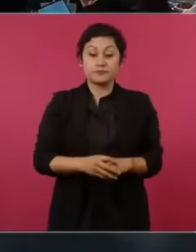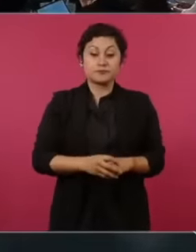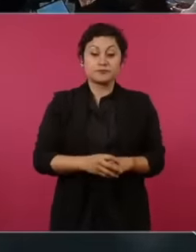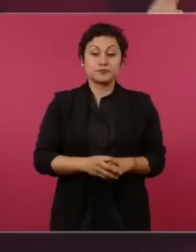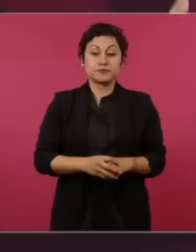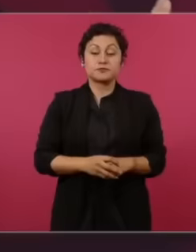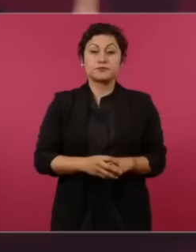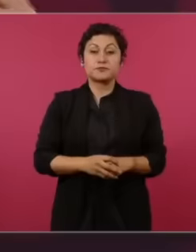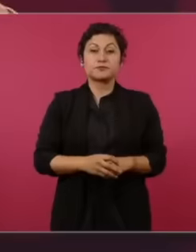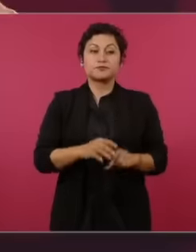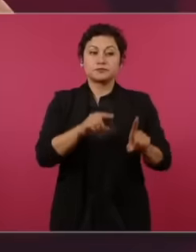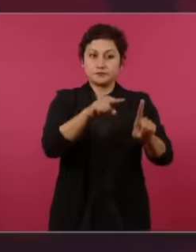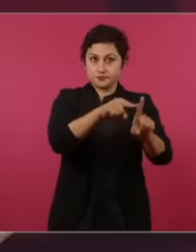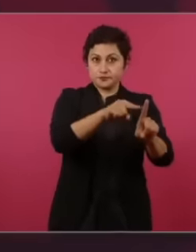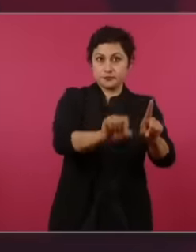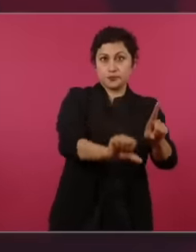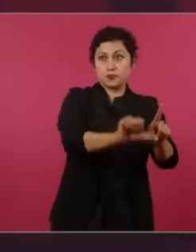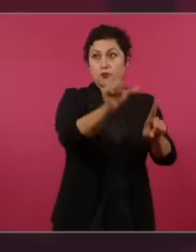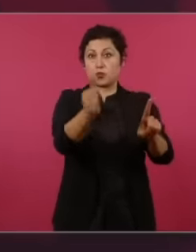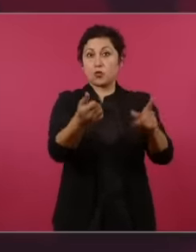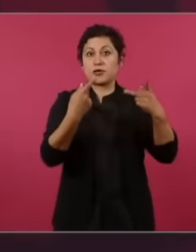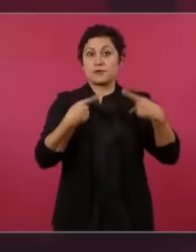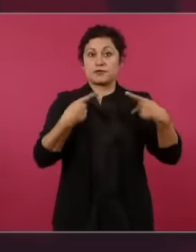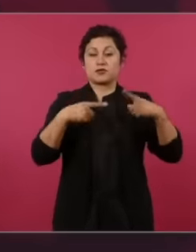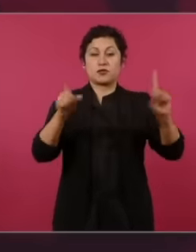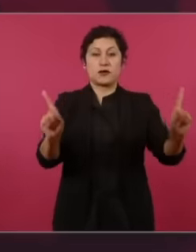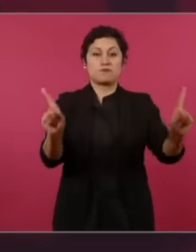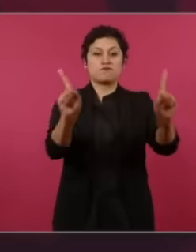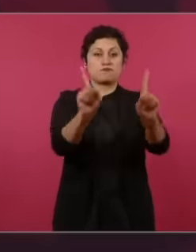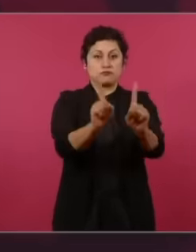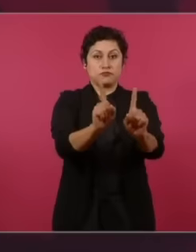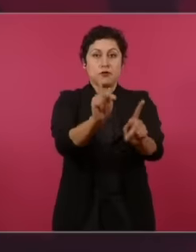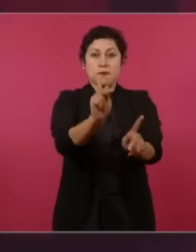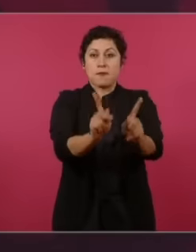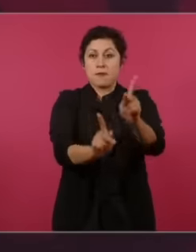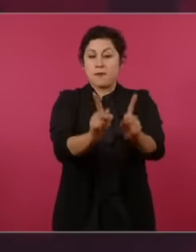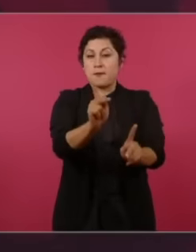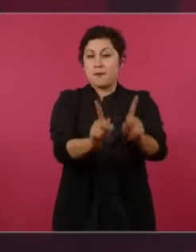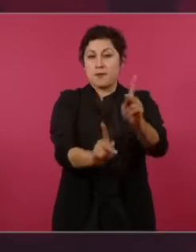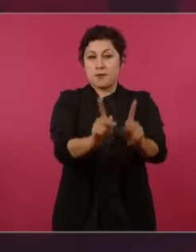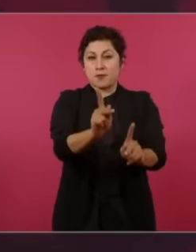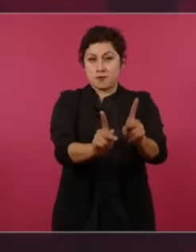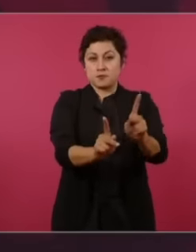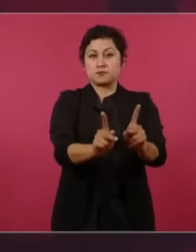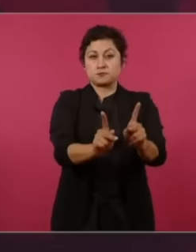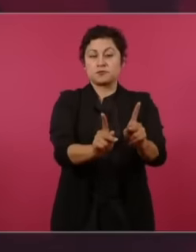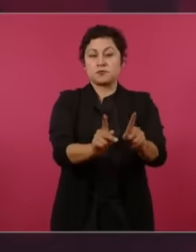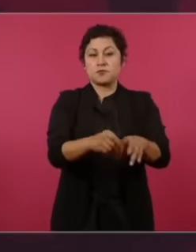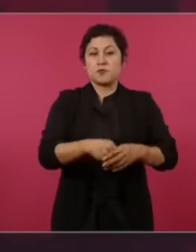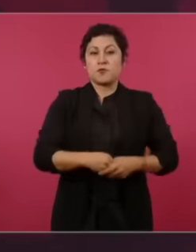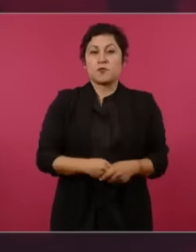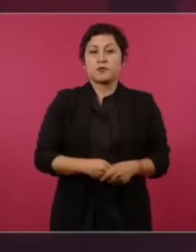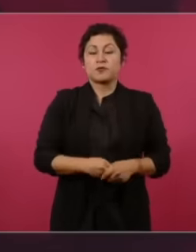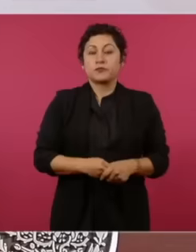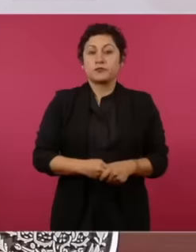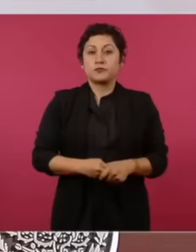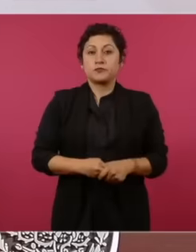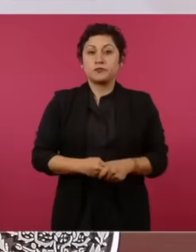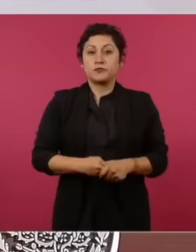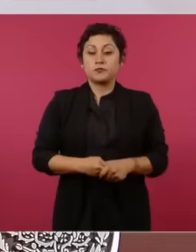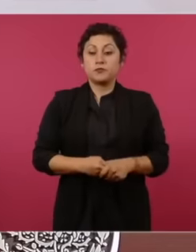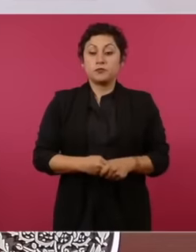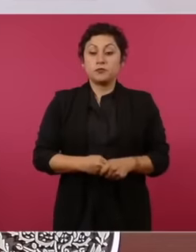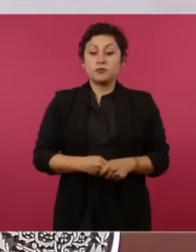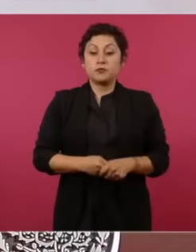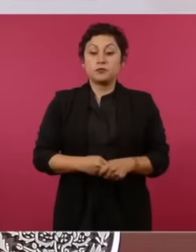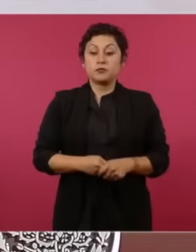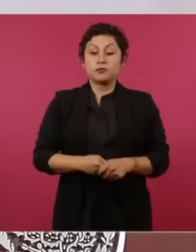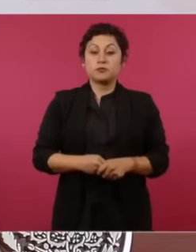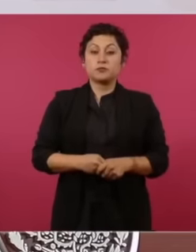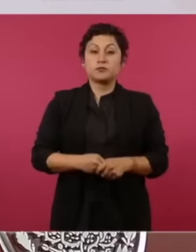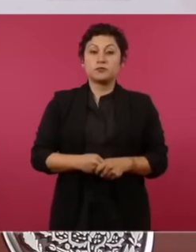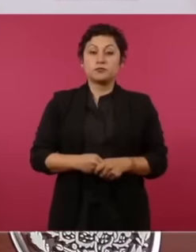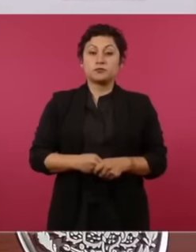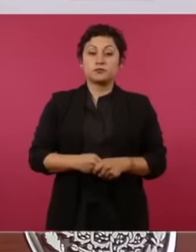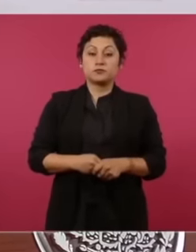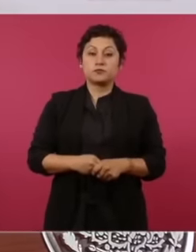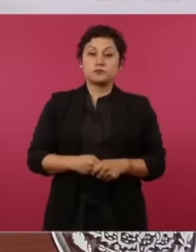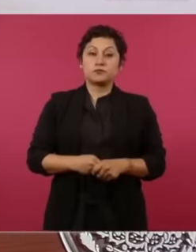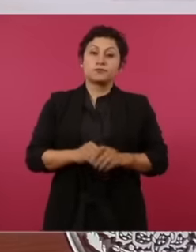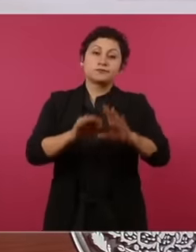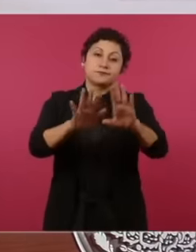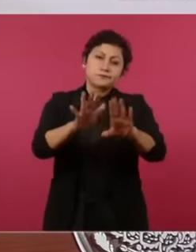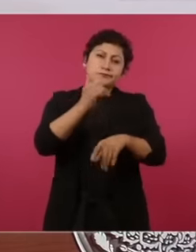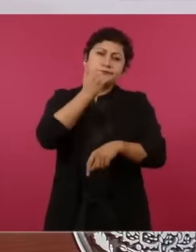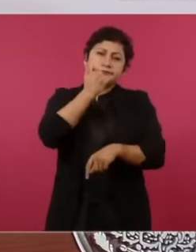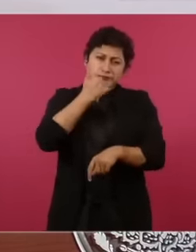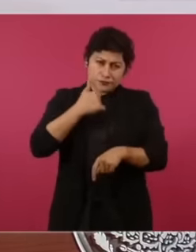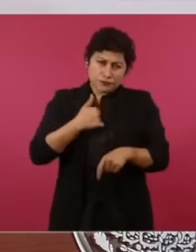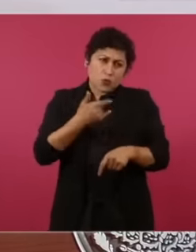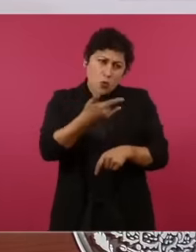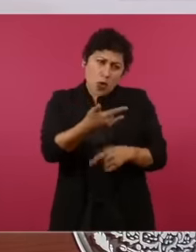person said this, I am going to comment on it because if I don't